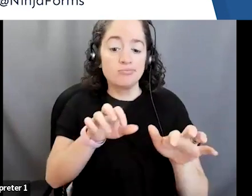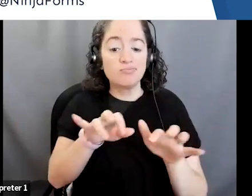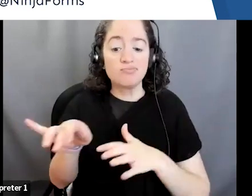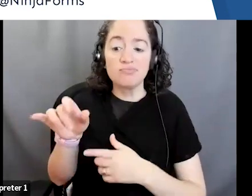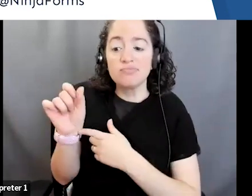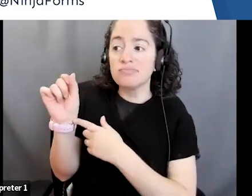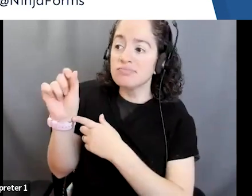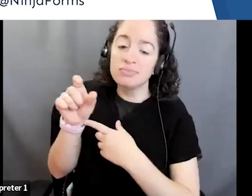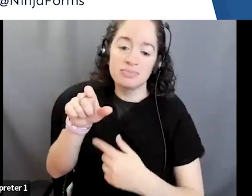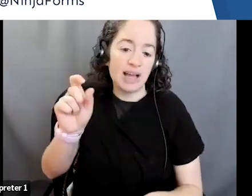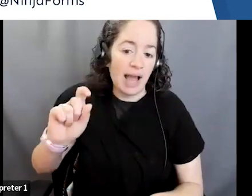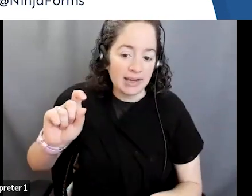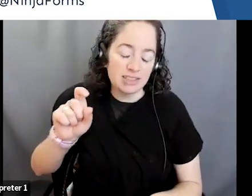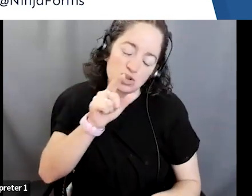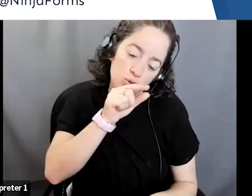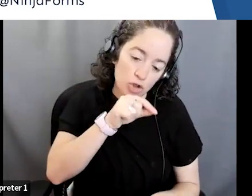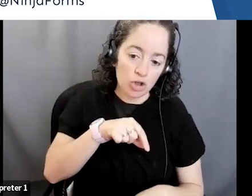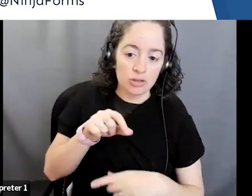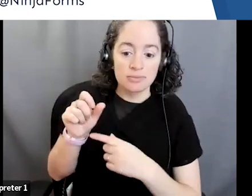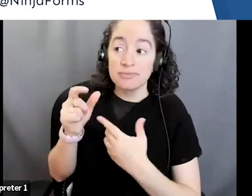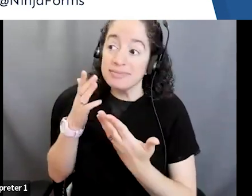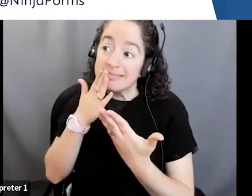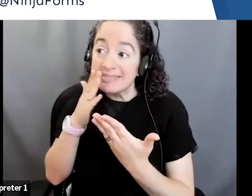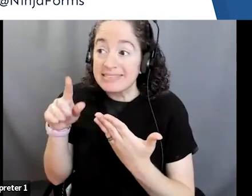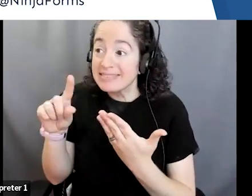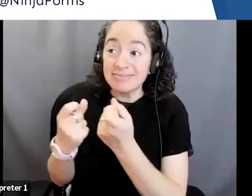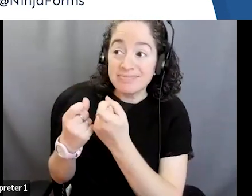for sponsoring sign language interpretation, it helps to let them know that it makes